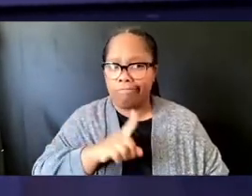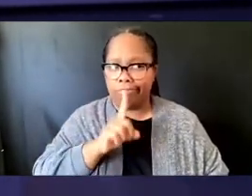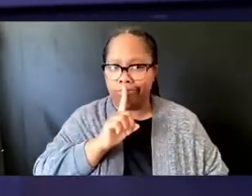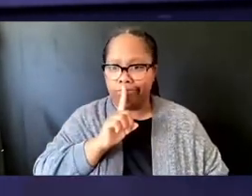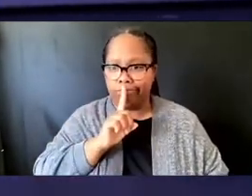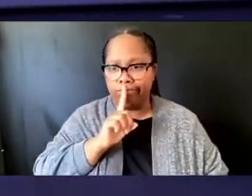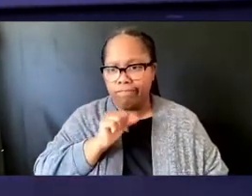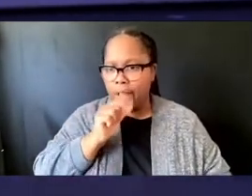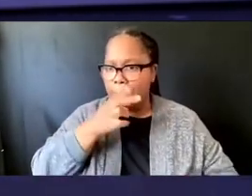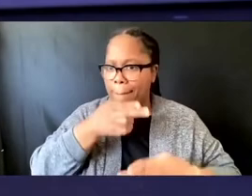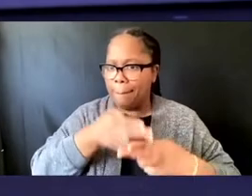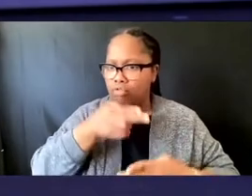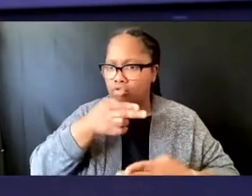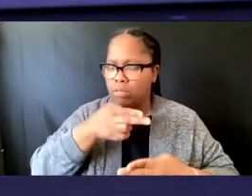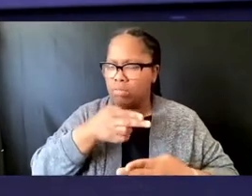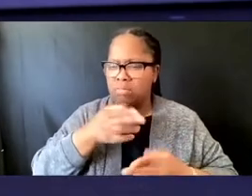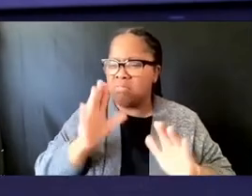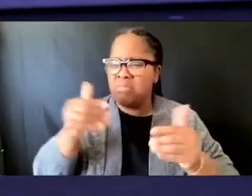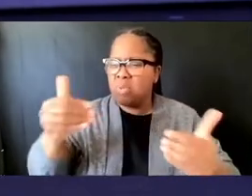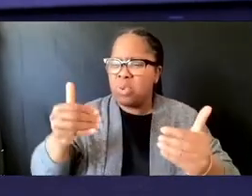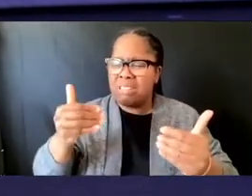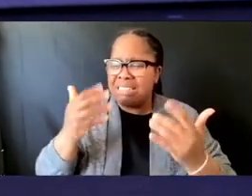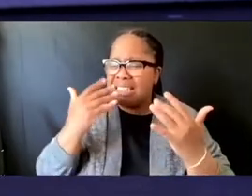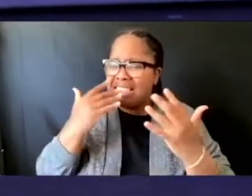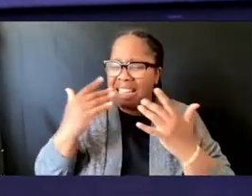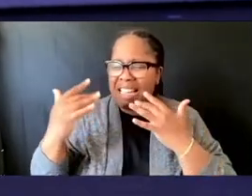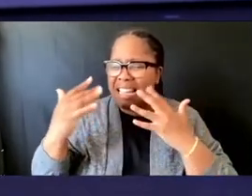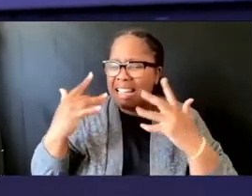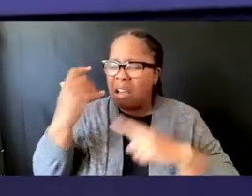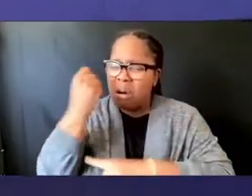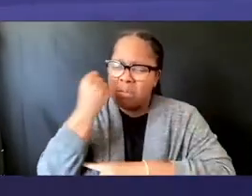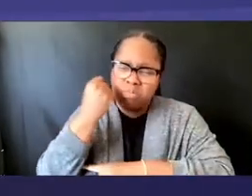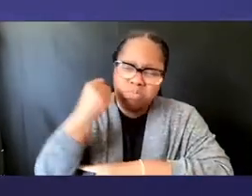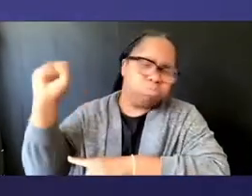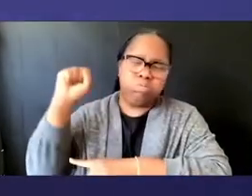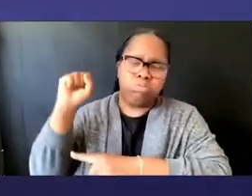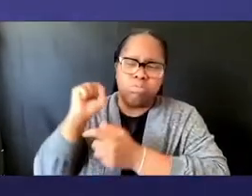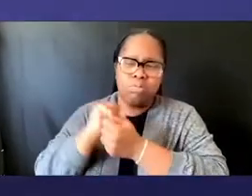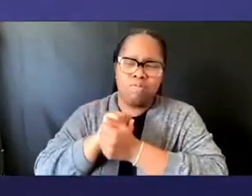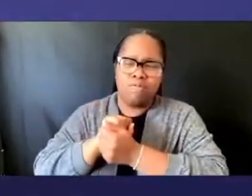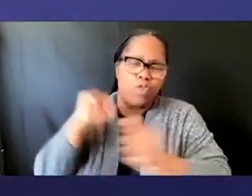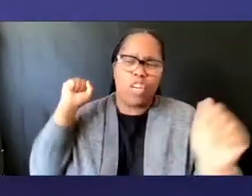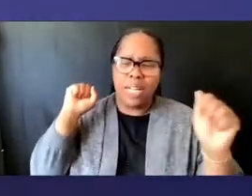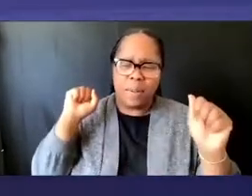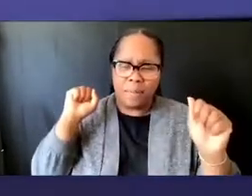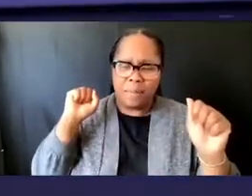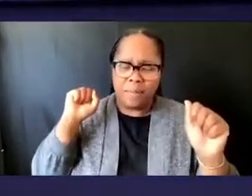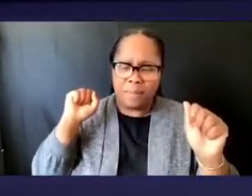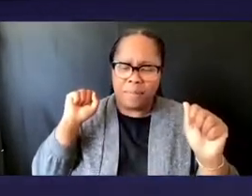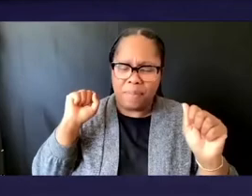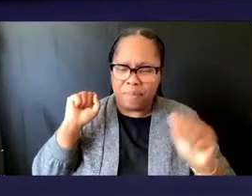to sing a song of radical freedom, (gasping) but that is where the beyond dwells. (gasping)